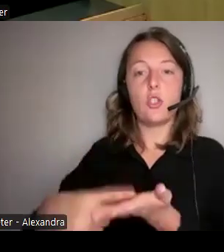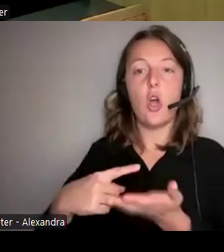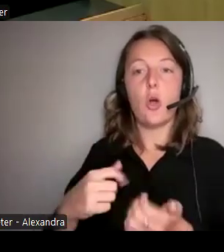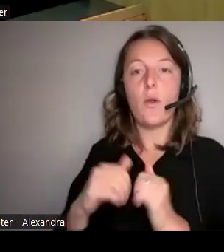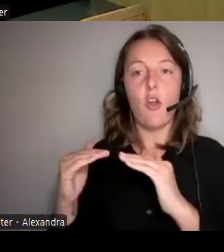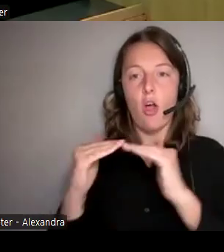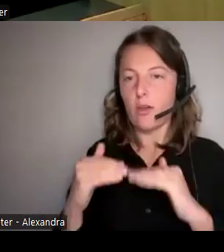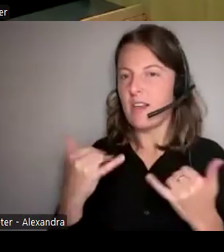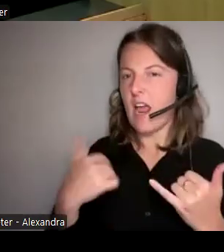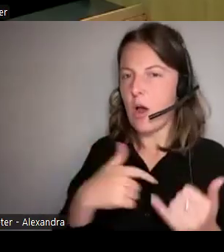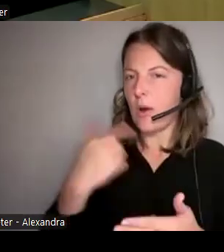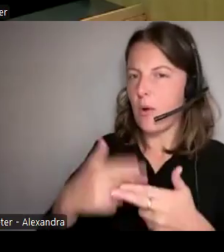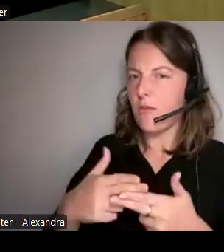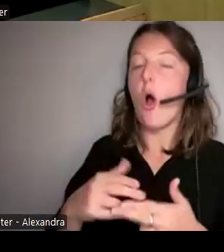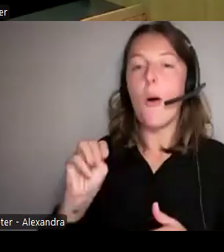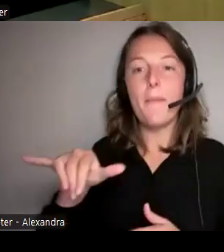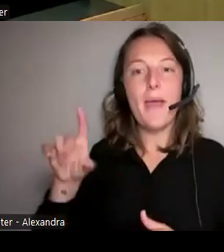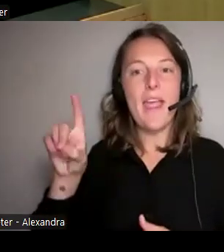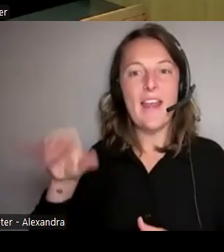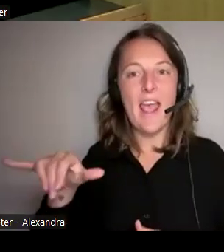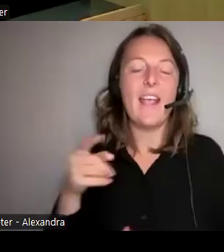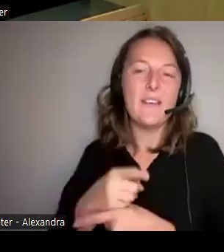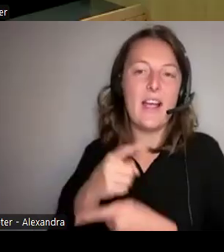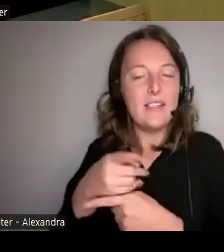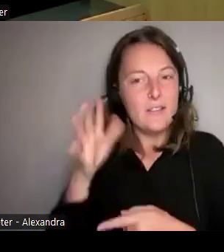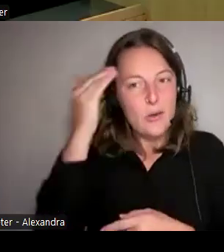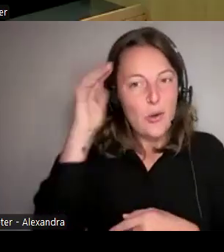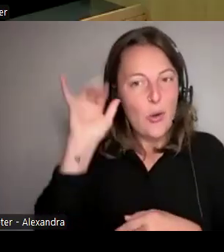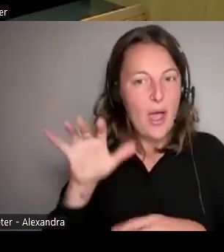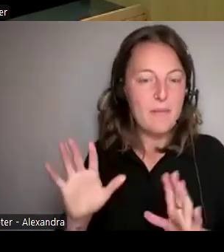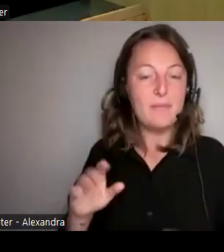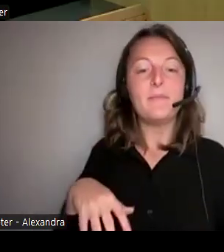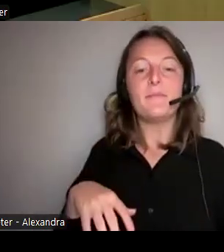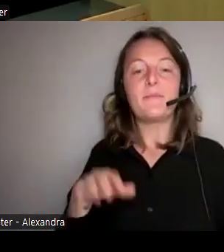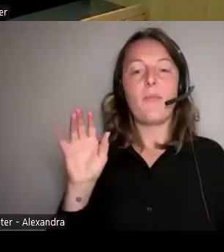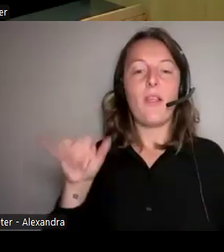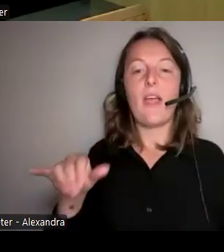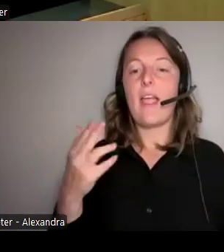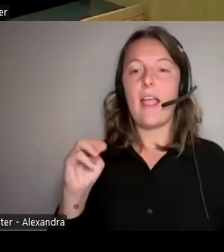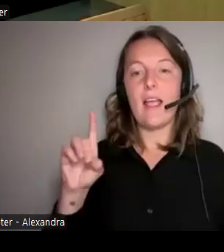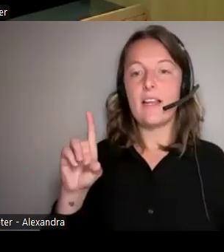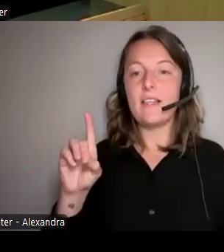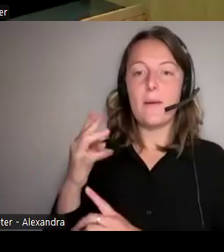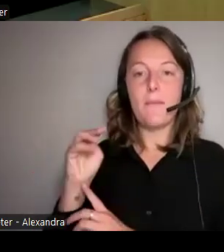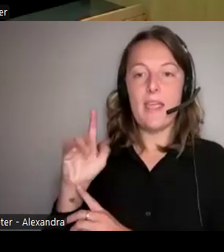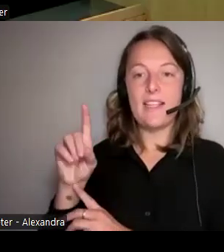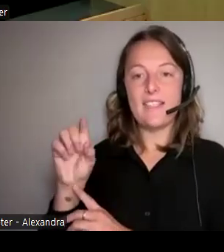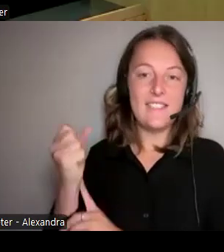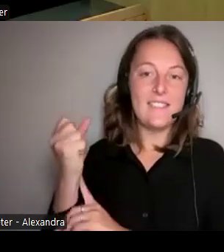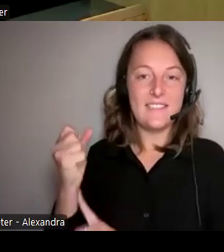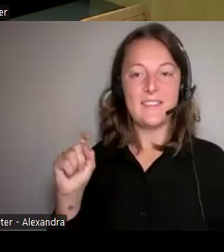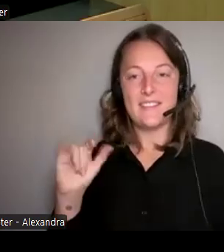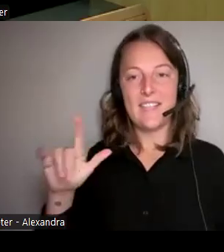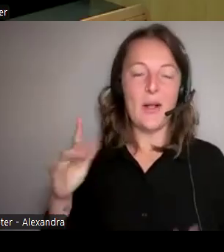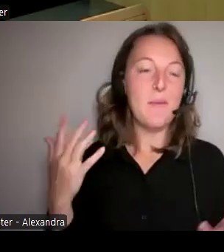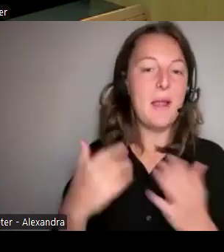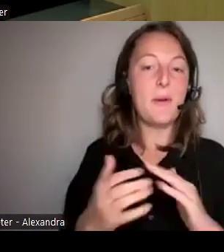what is it again? The Mayday. Mayday. If anybody's familiar with the Handmaid's Tail. Um okay so